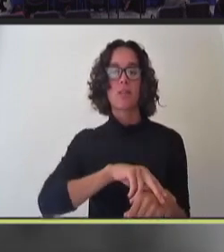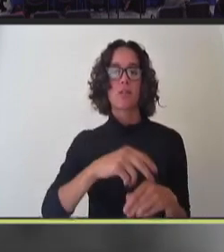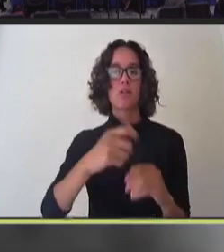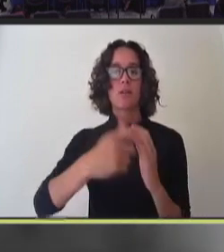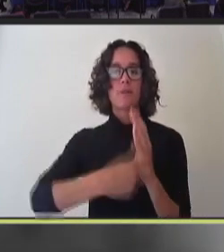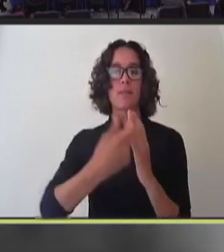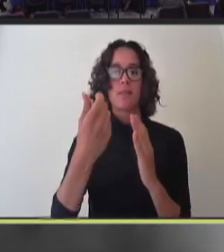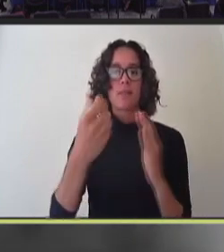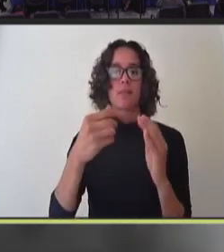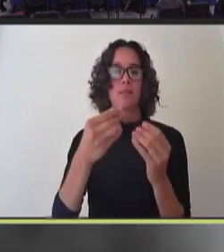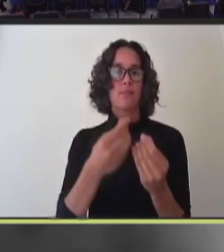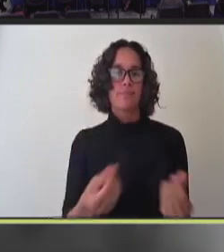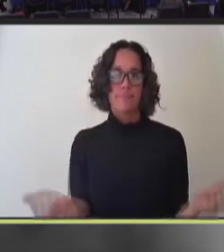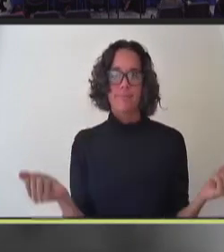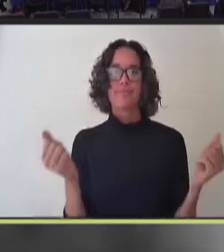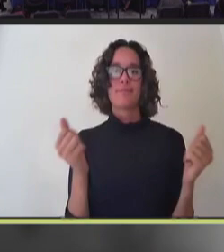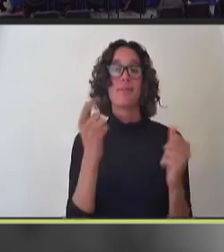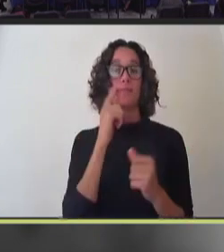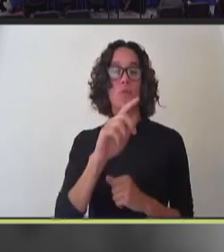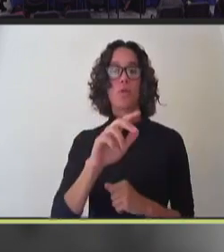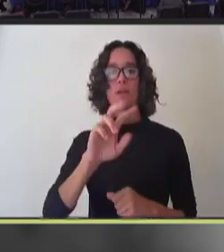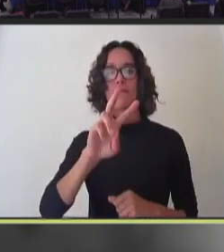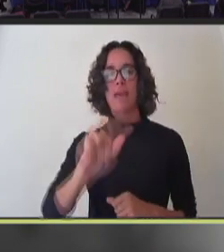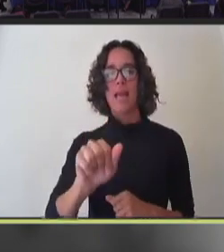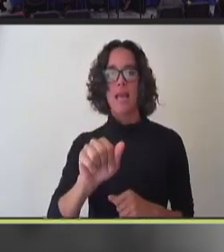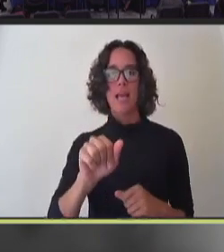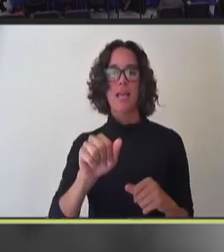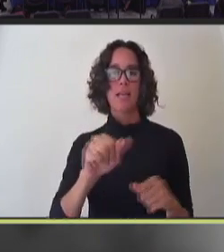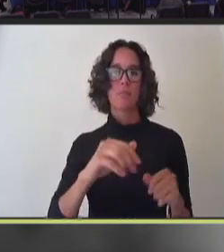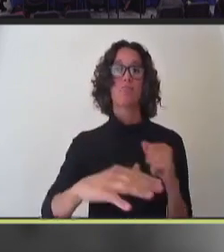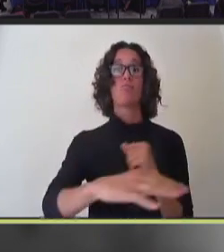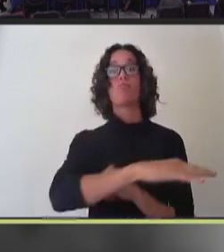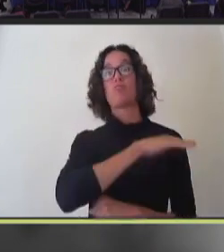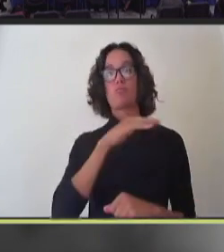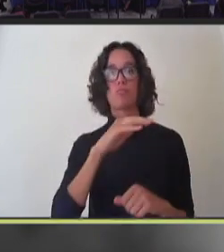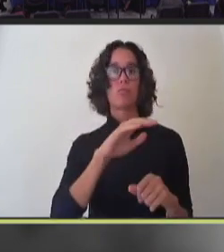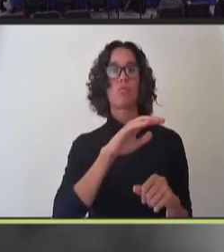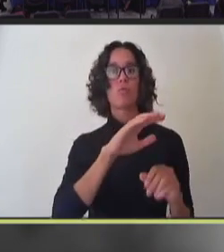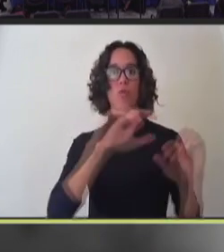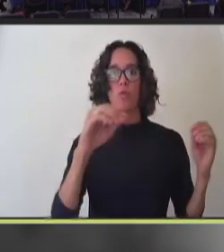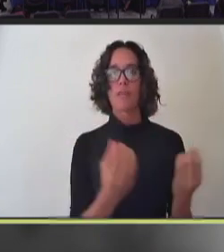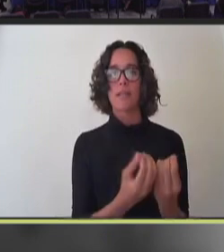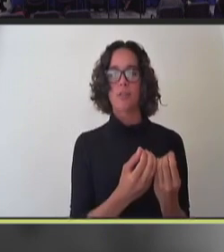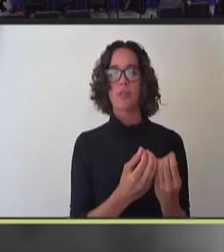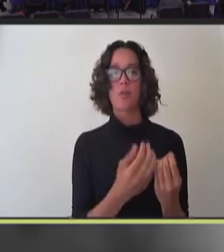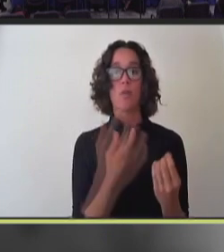for the VA enterprise-wide because it avoids multiple individual point-to-point connections